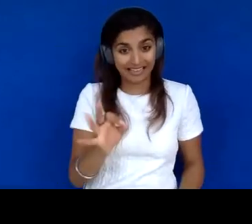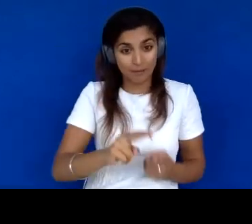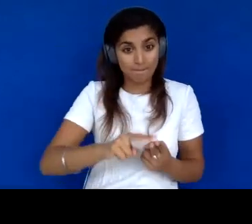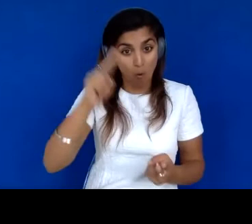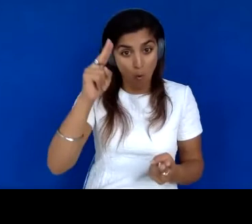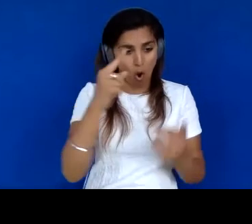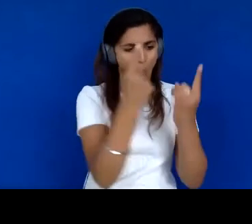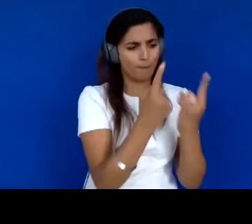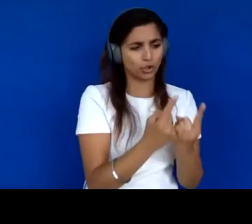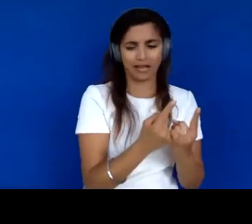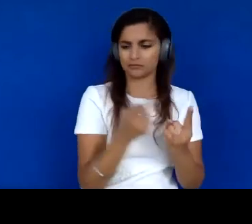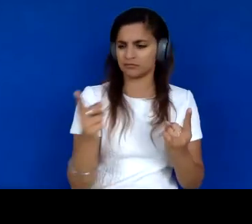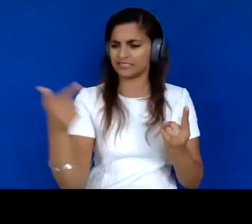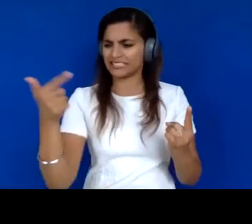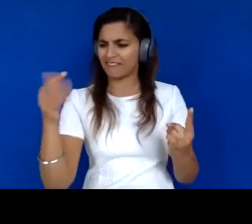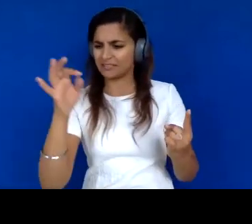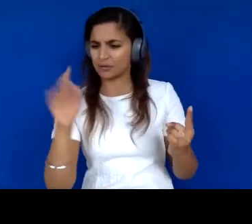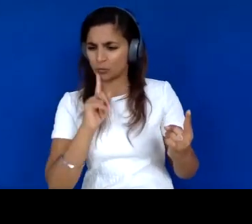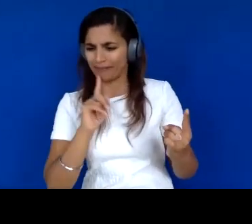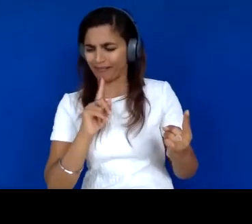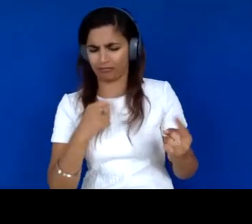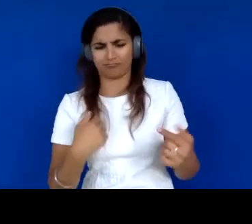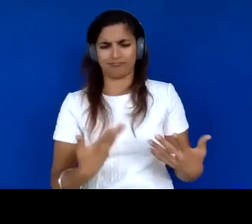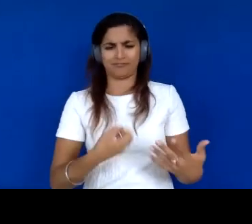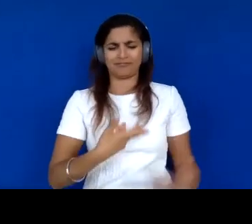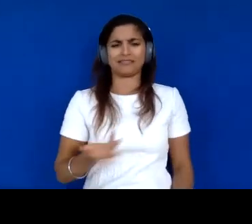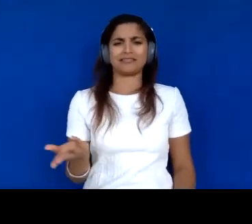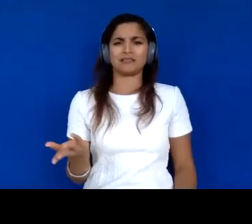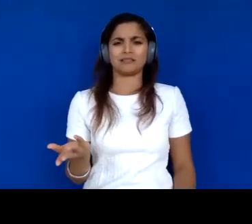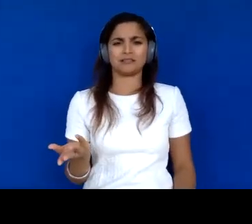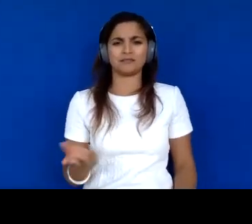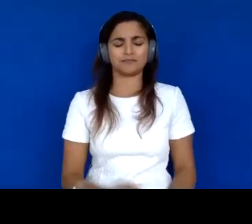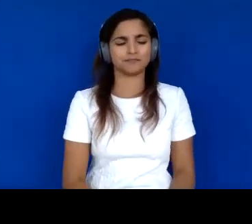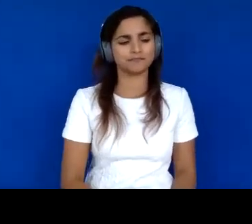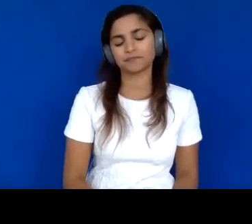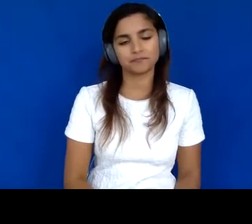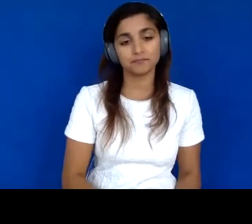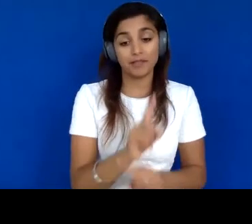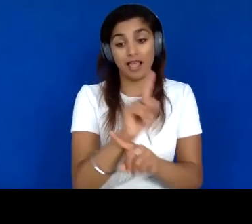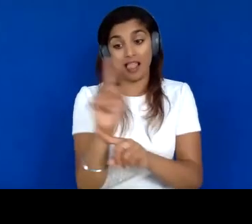to 17% for women in relation to my that the later campaign shows any progress